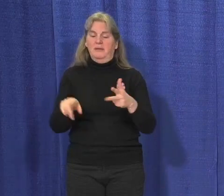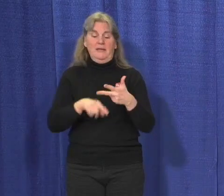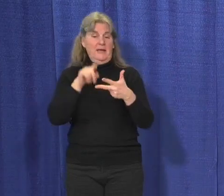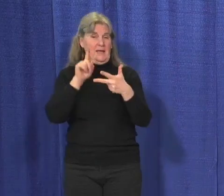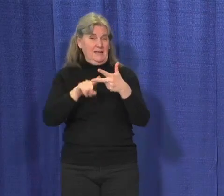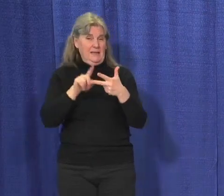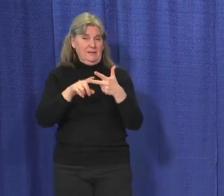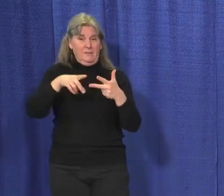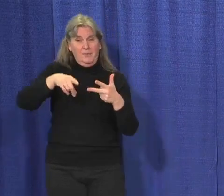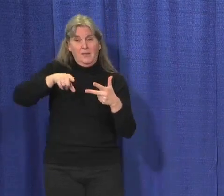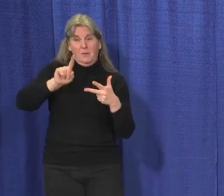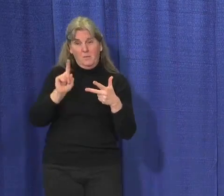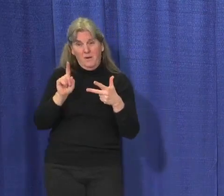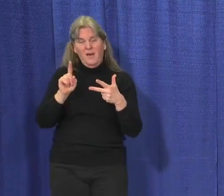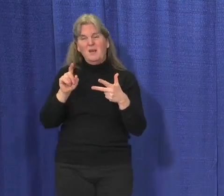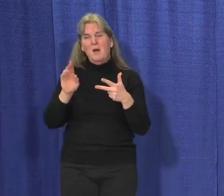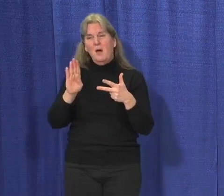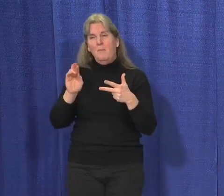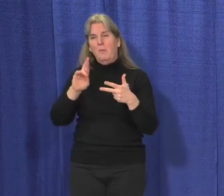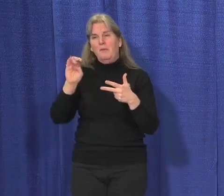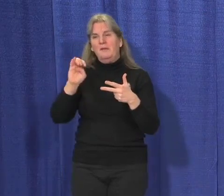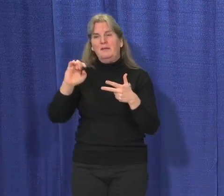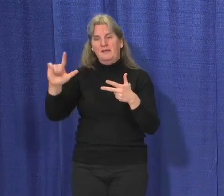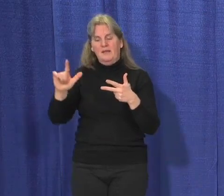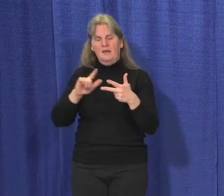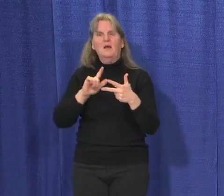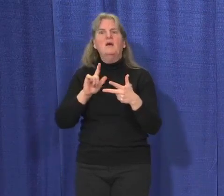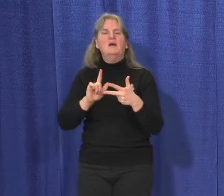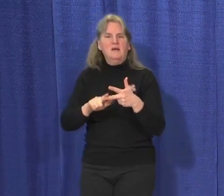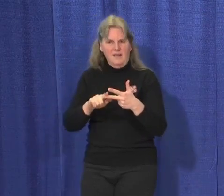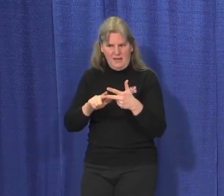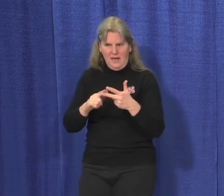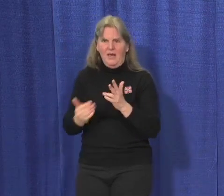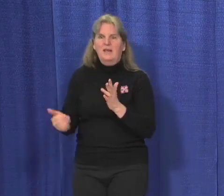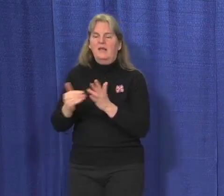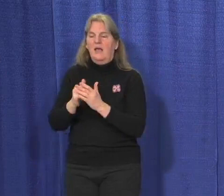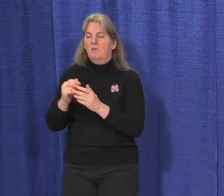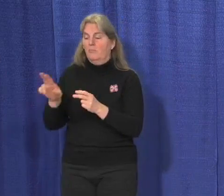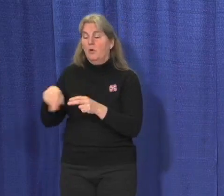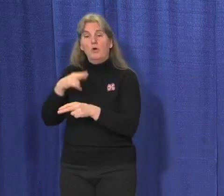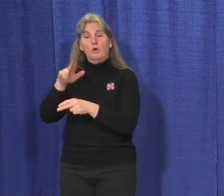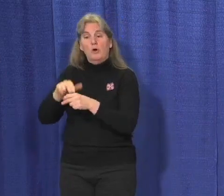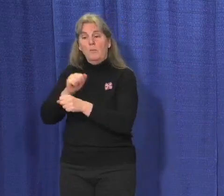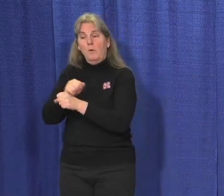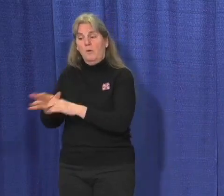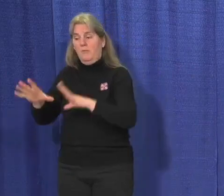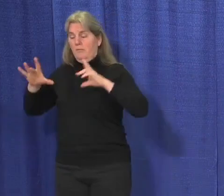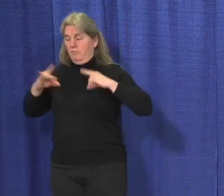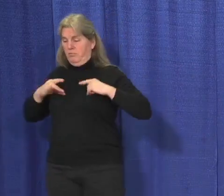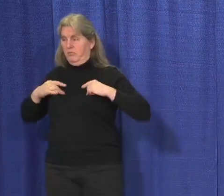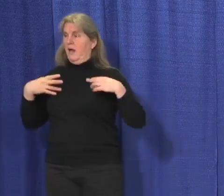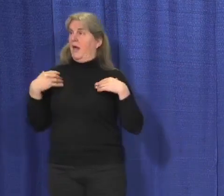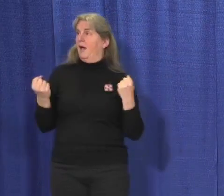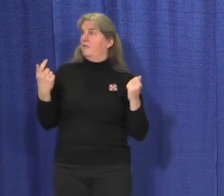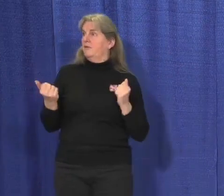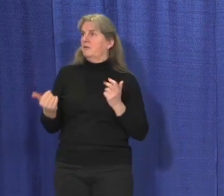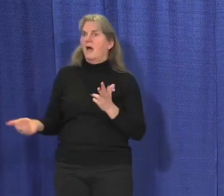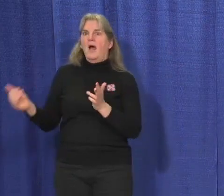appears capable of causing repeat infection after regular COVID.